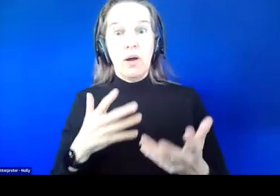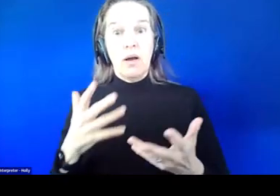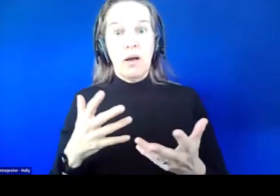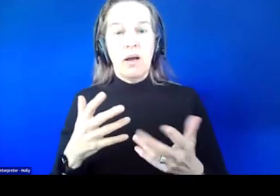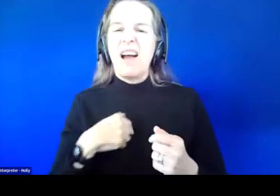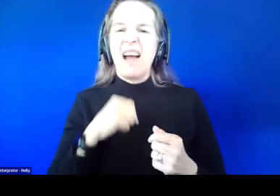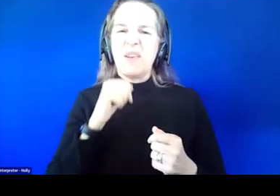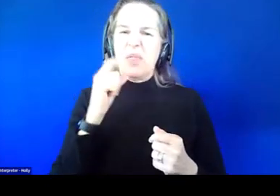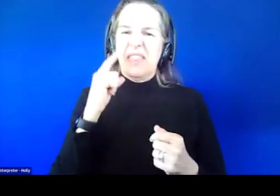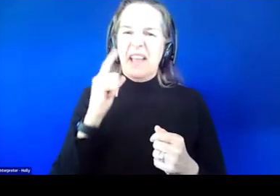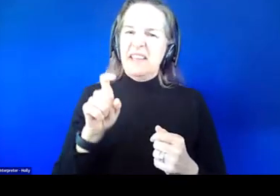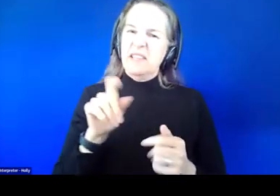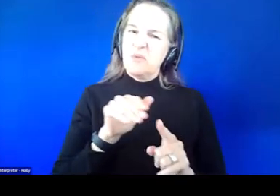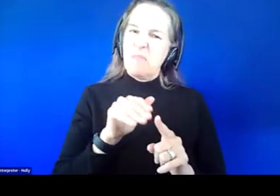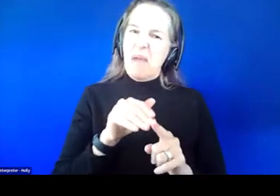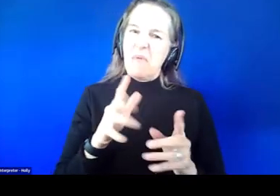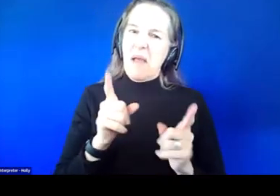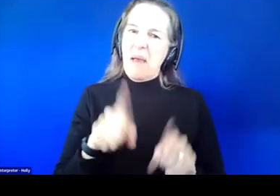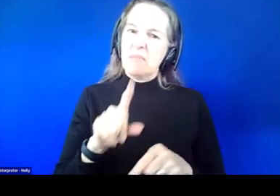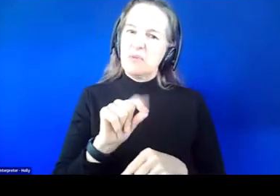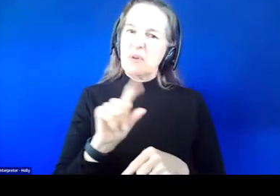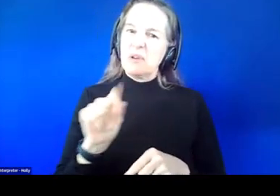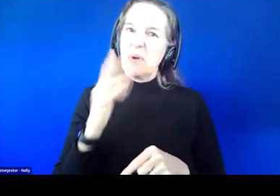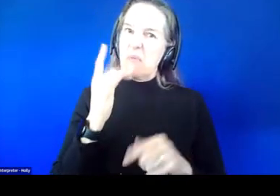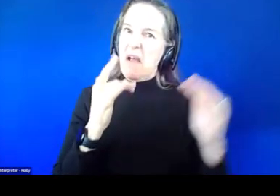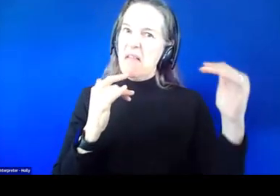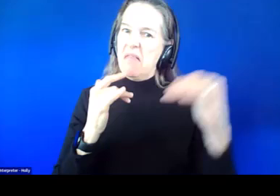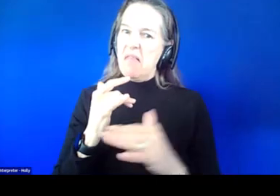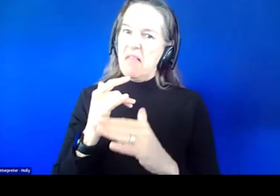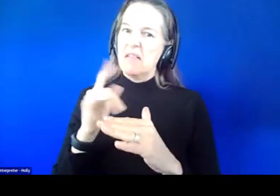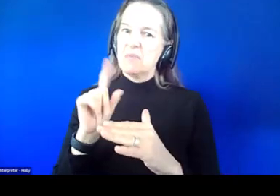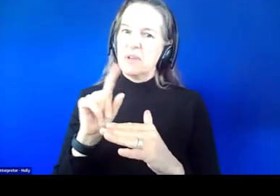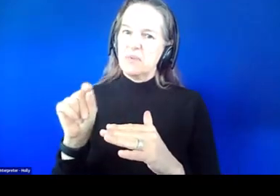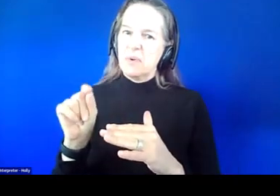in 2020, where it took us a few years to kind